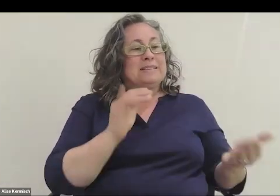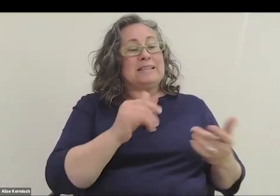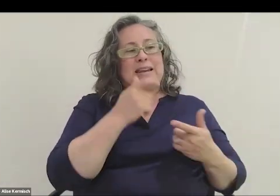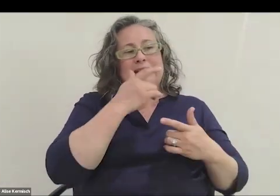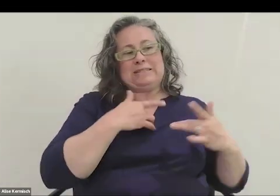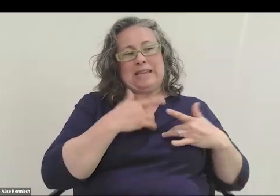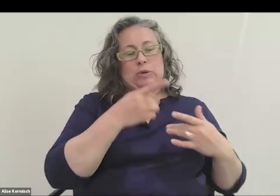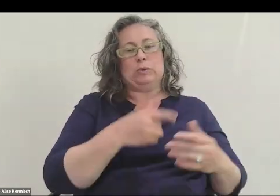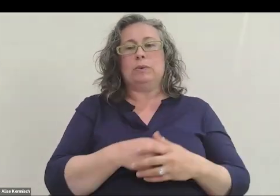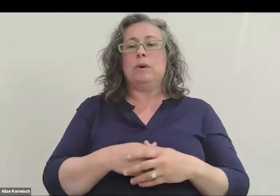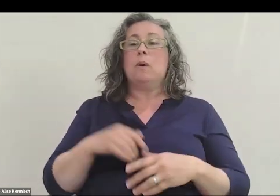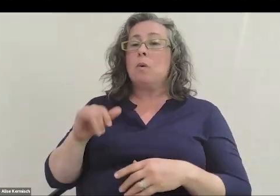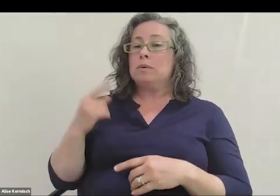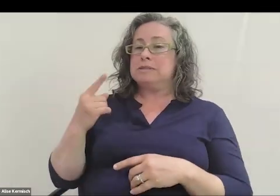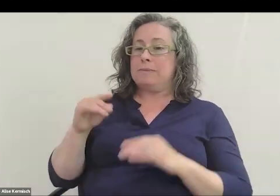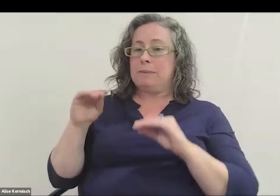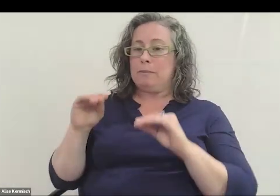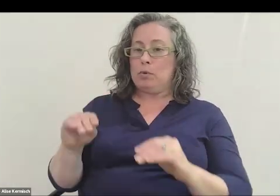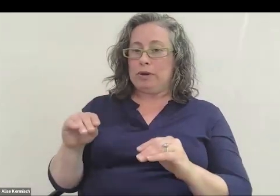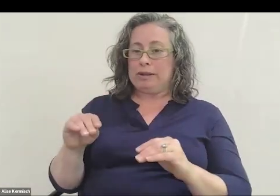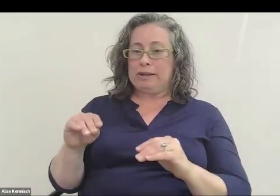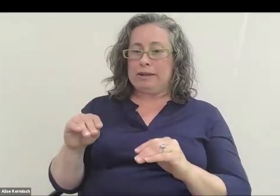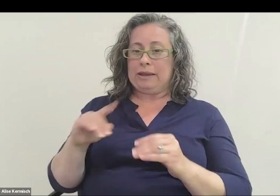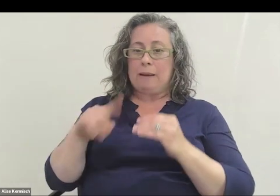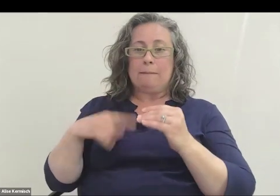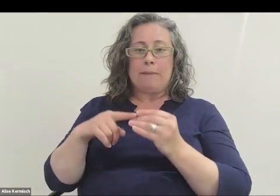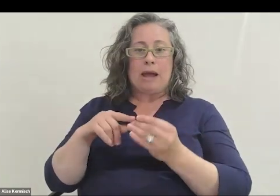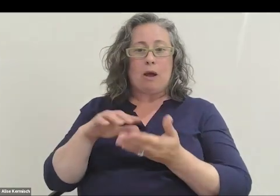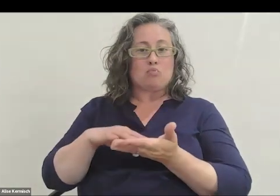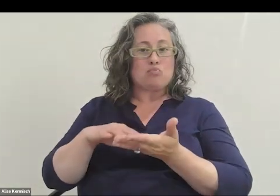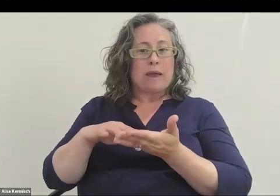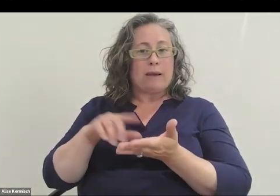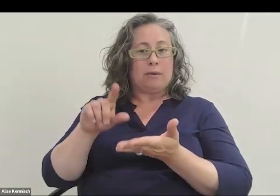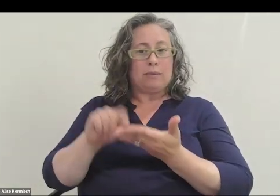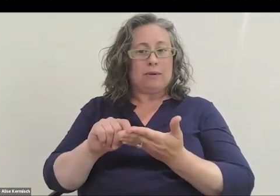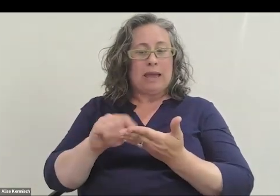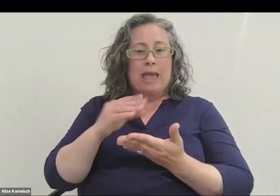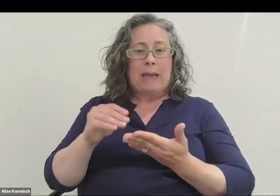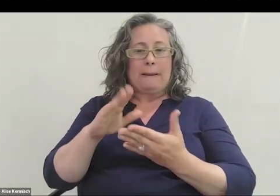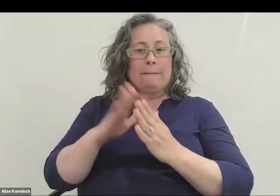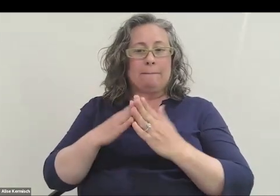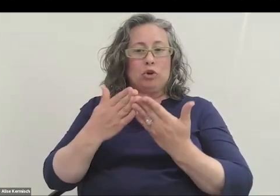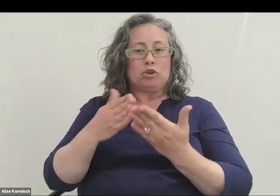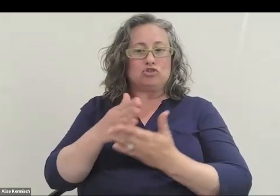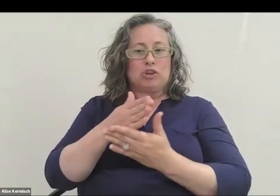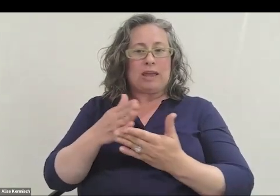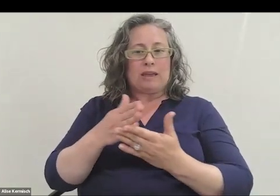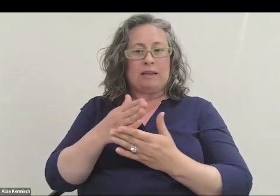Oh, someone's putting in the chat information about braille printing and about Bookshare and can be accessed through braille display on Bookshare.